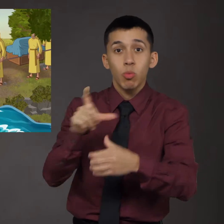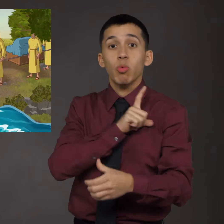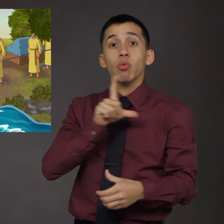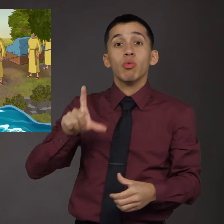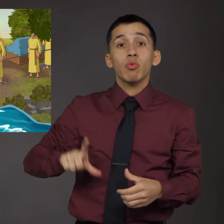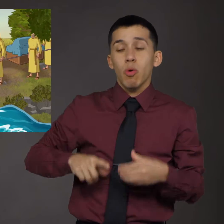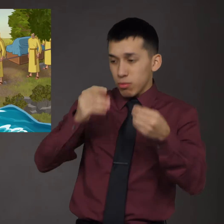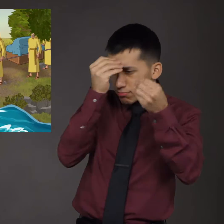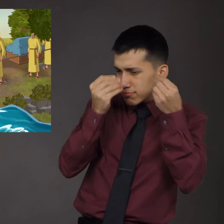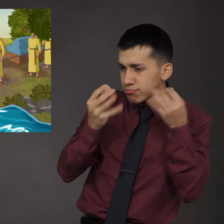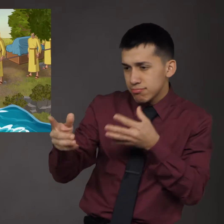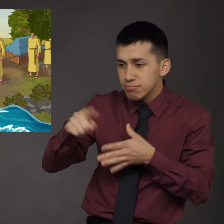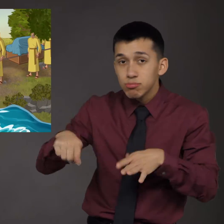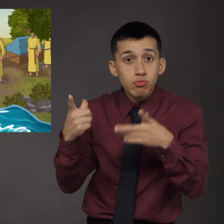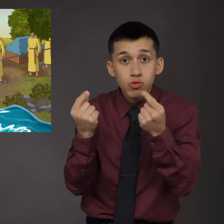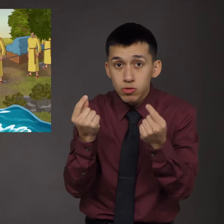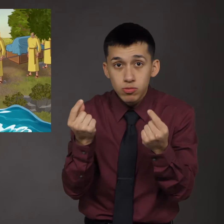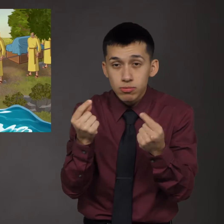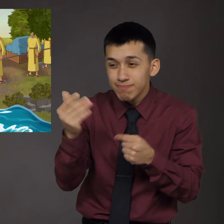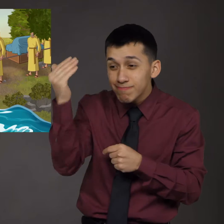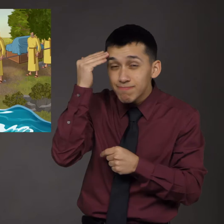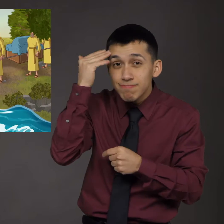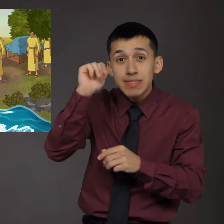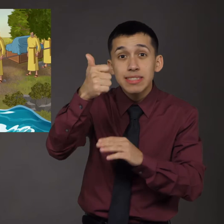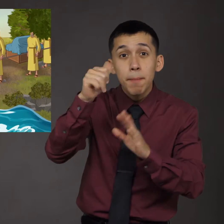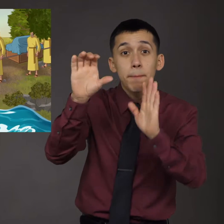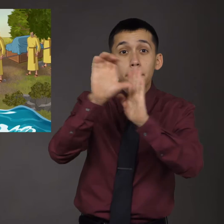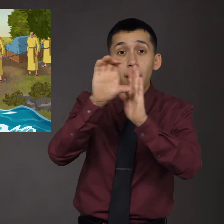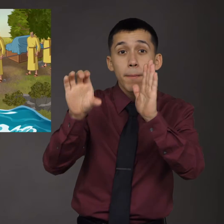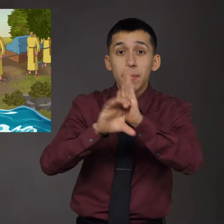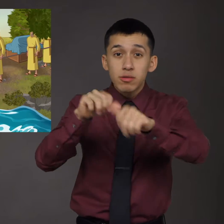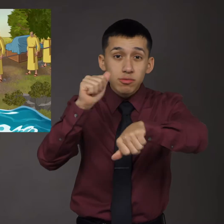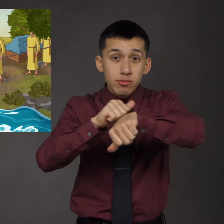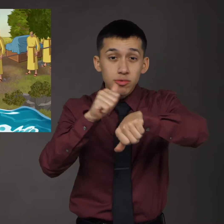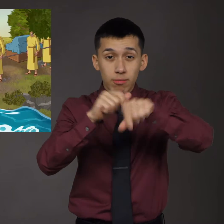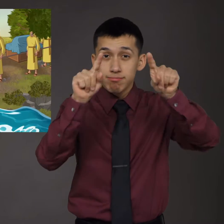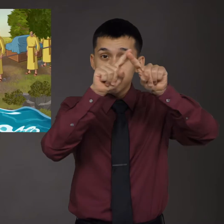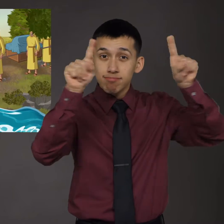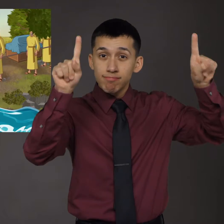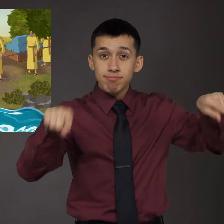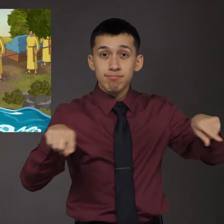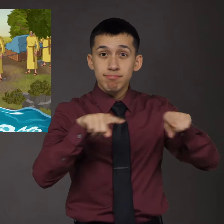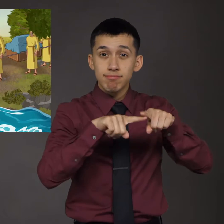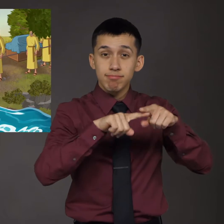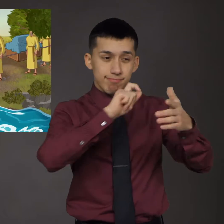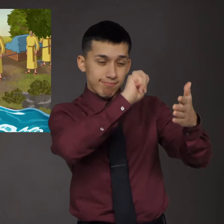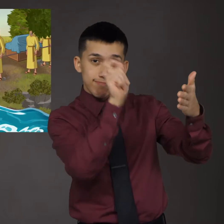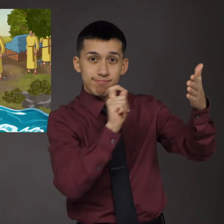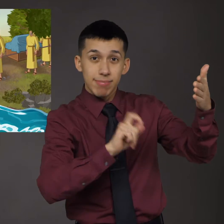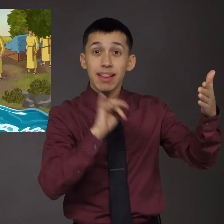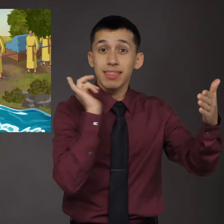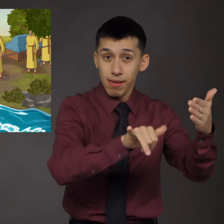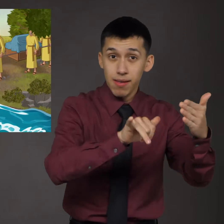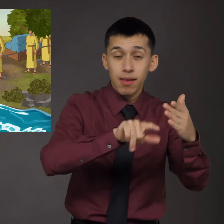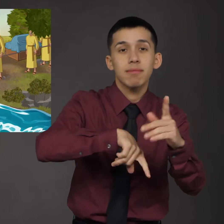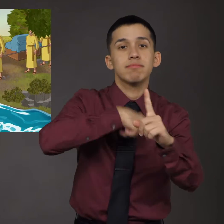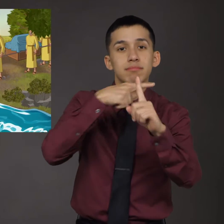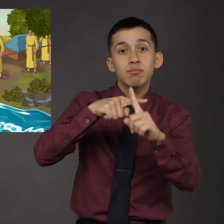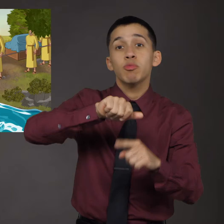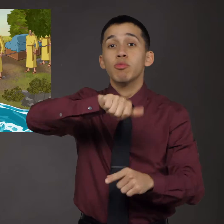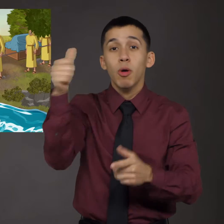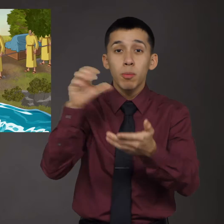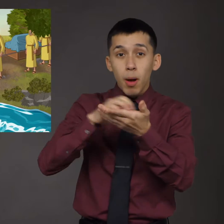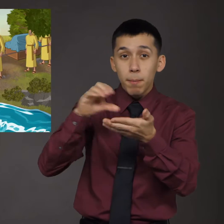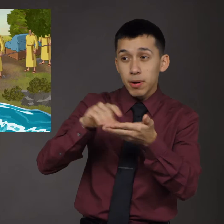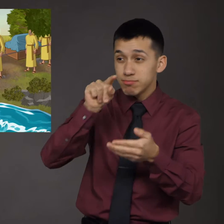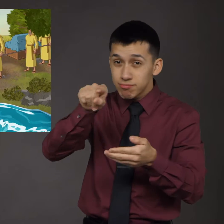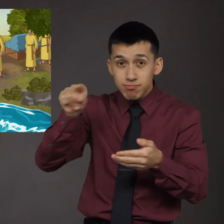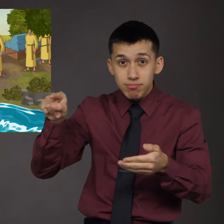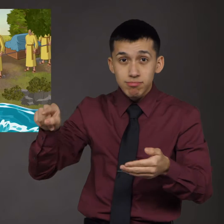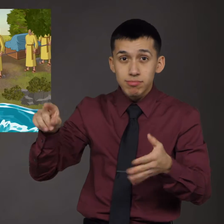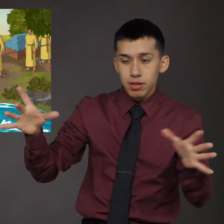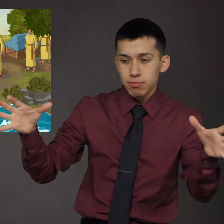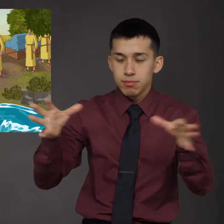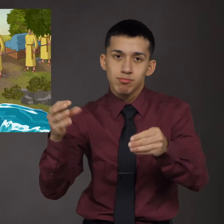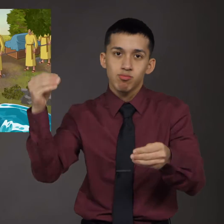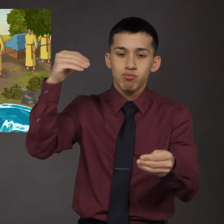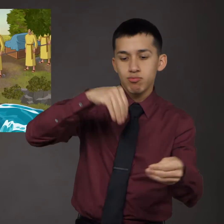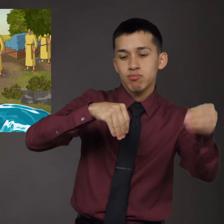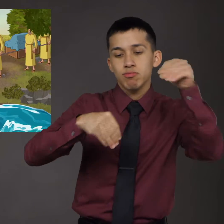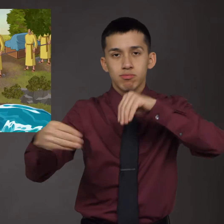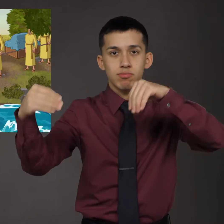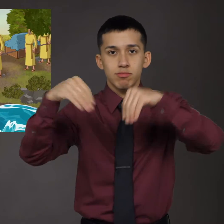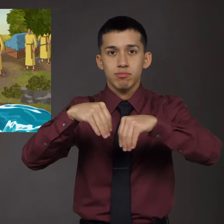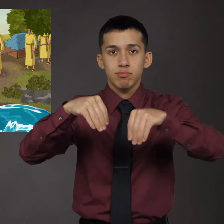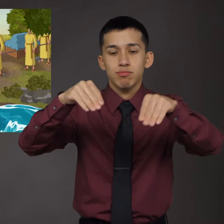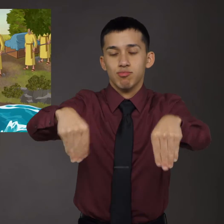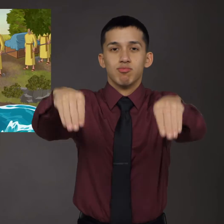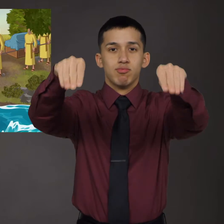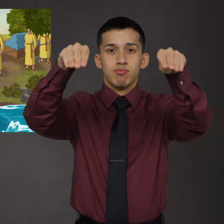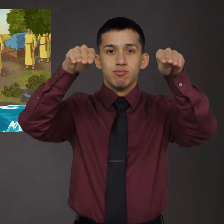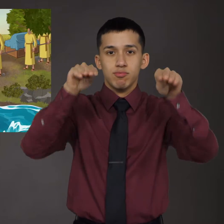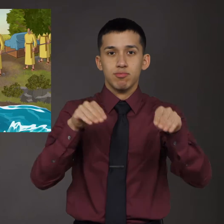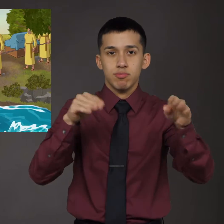The Lord told them to carry the stone tablets of the Ten Commandments and other scriptures.